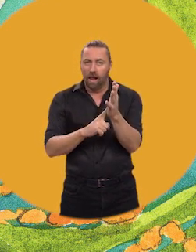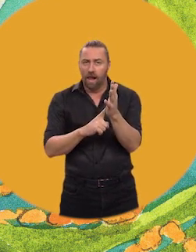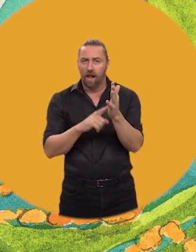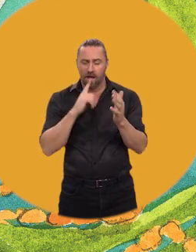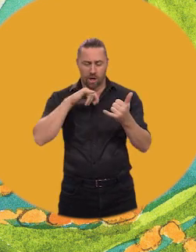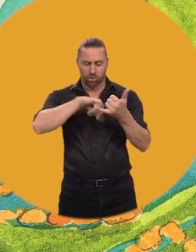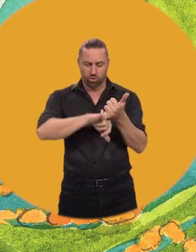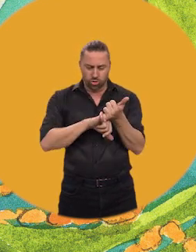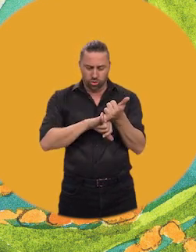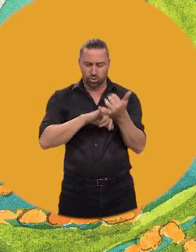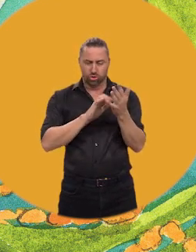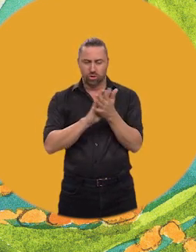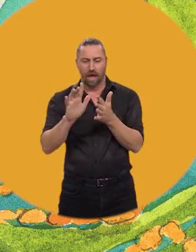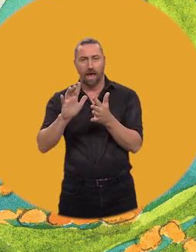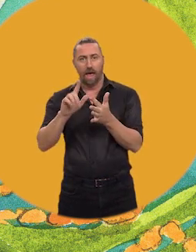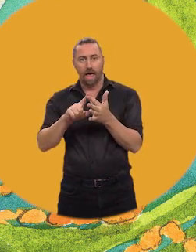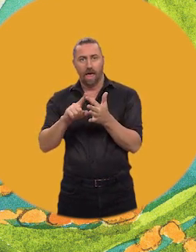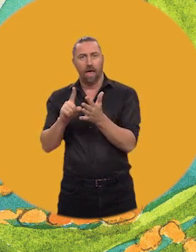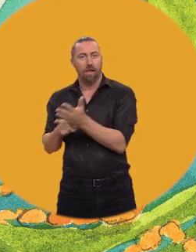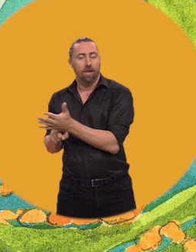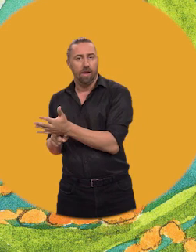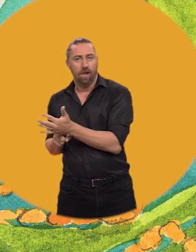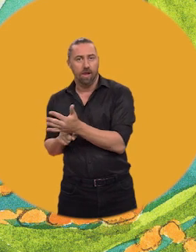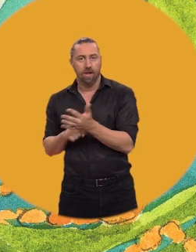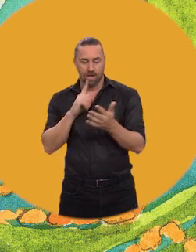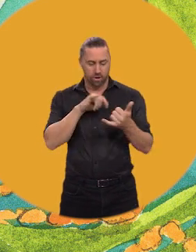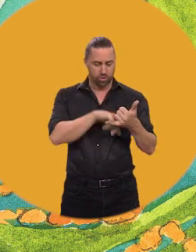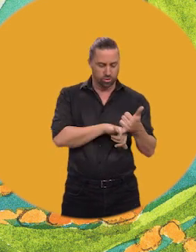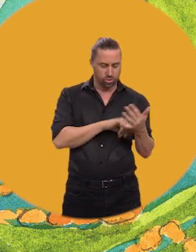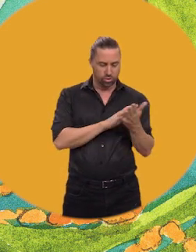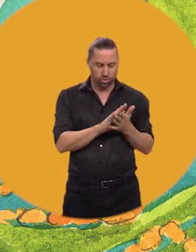SH-E-ll, shell beings with an shh sound.